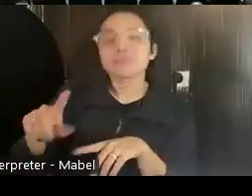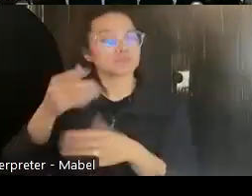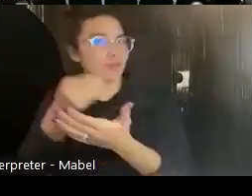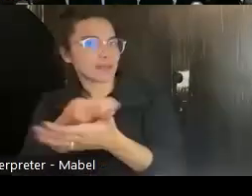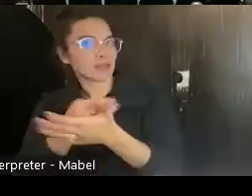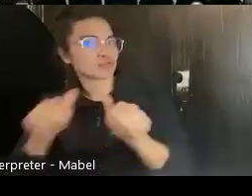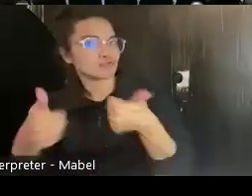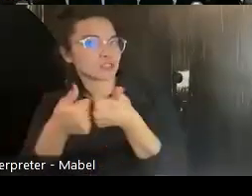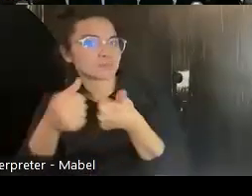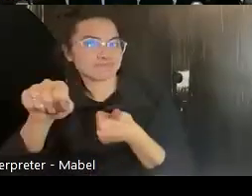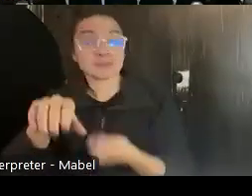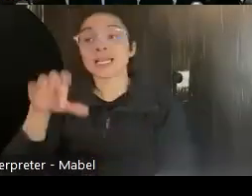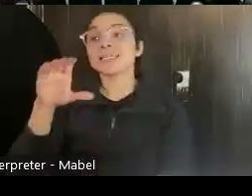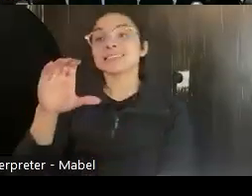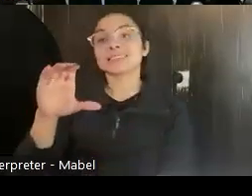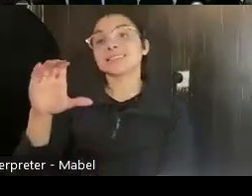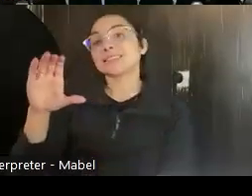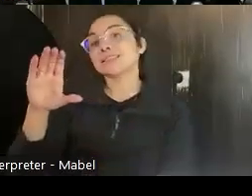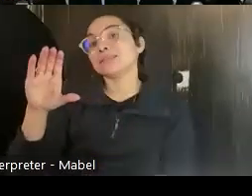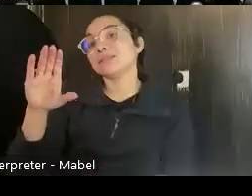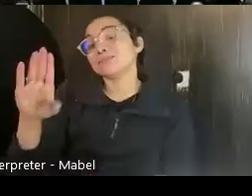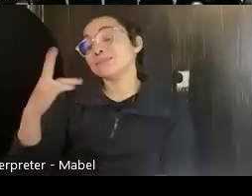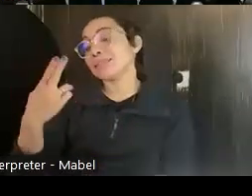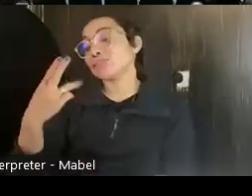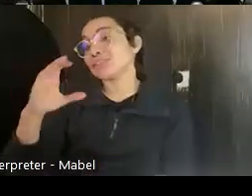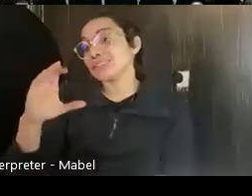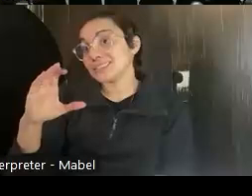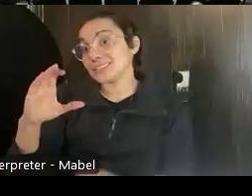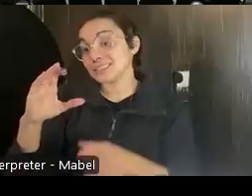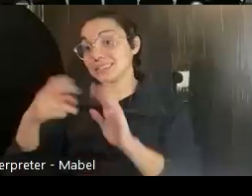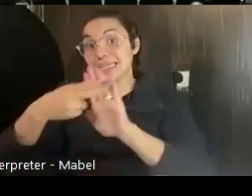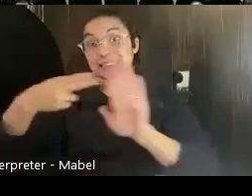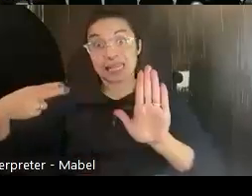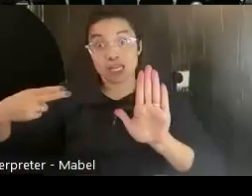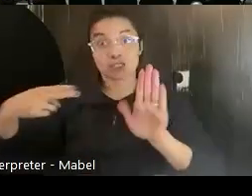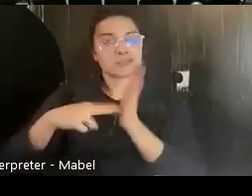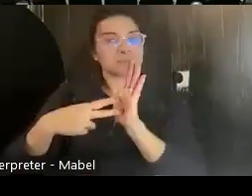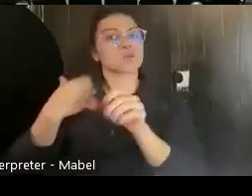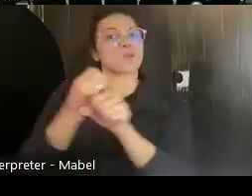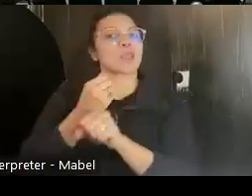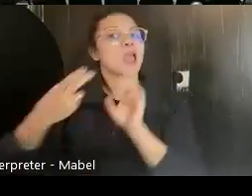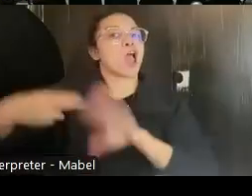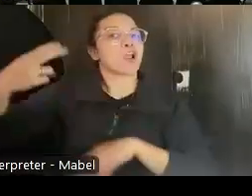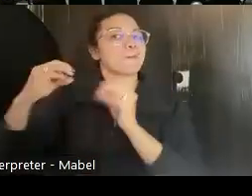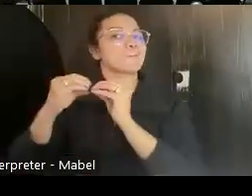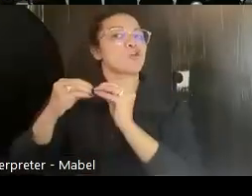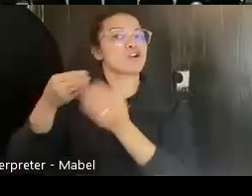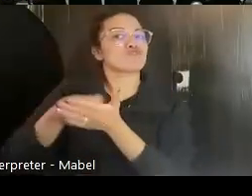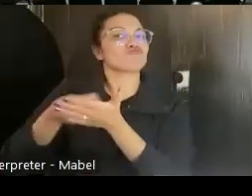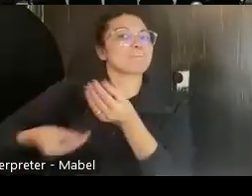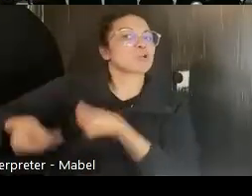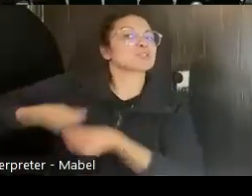ccbhc designation means that we get a higher rate of reimbursement for uh children with publicly